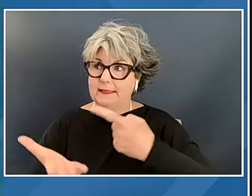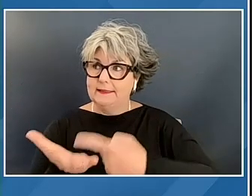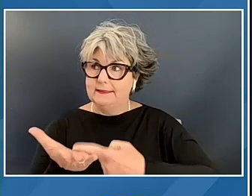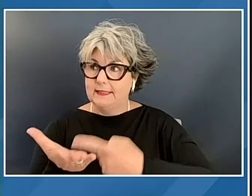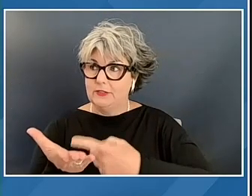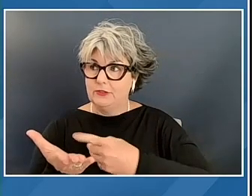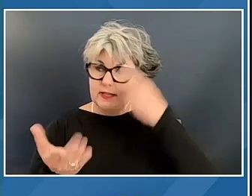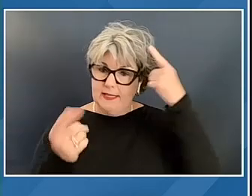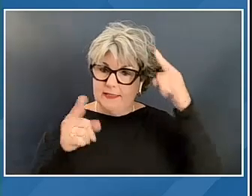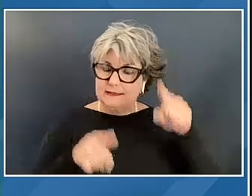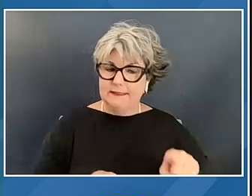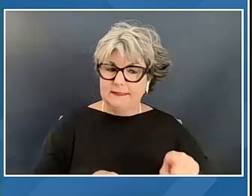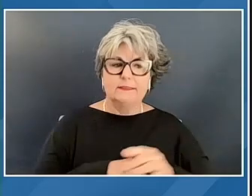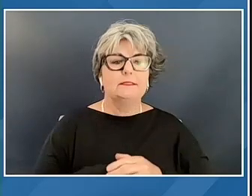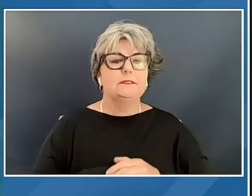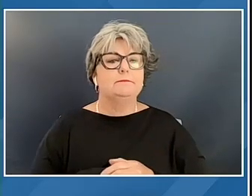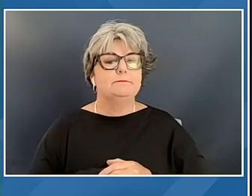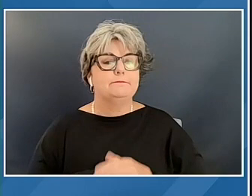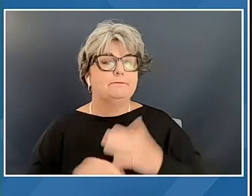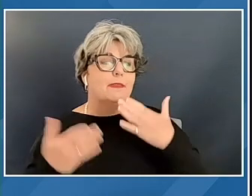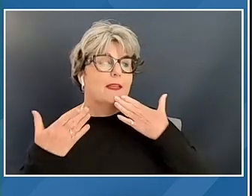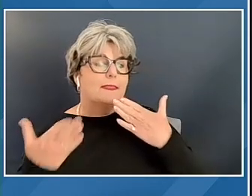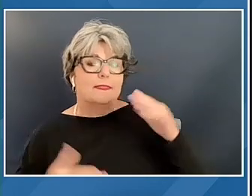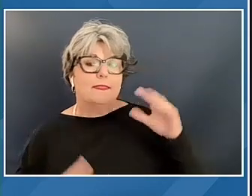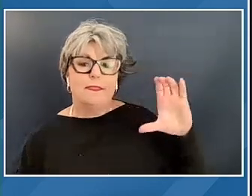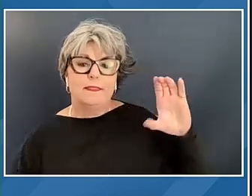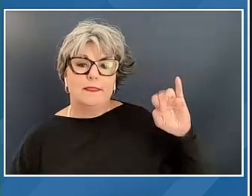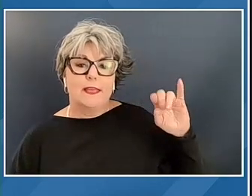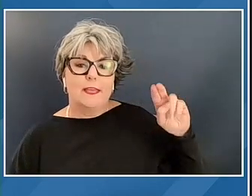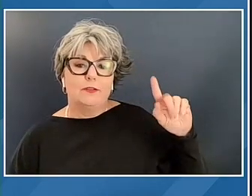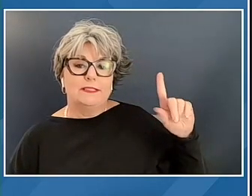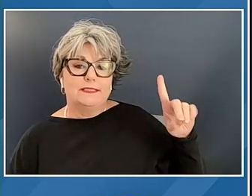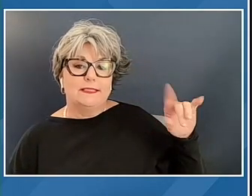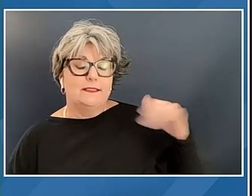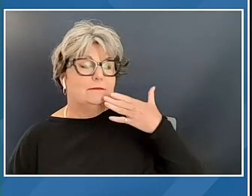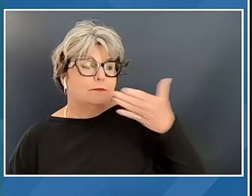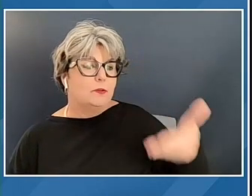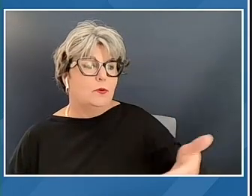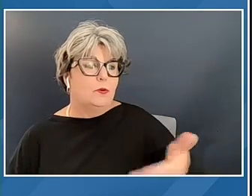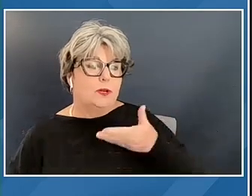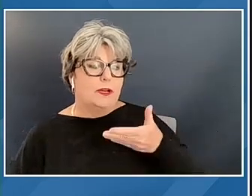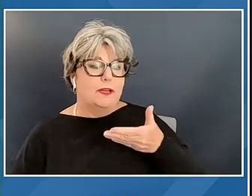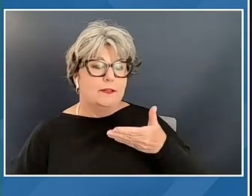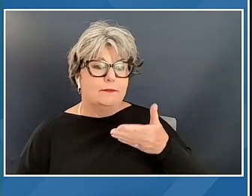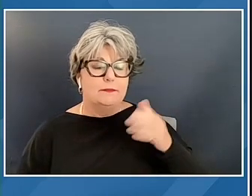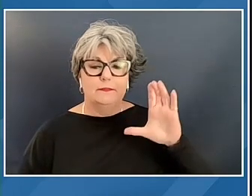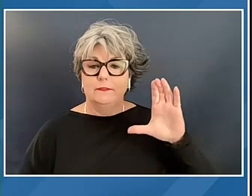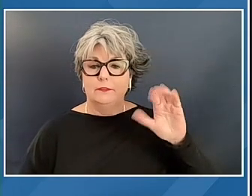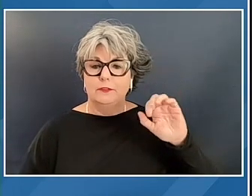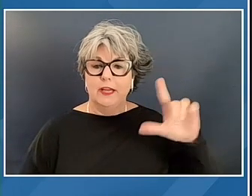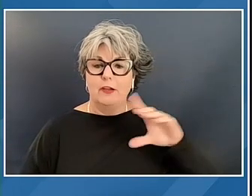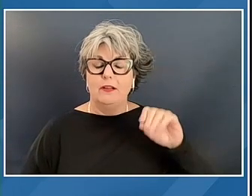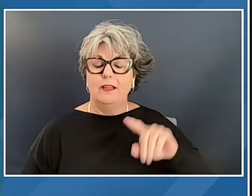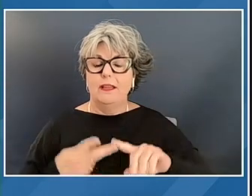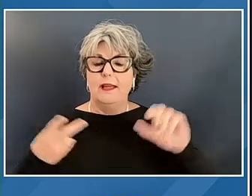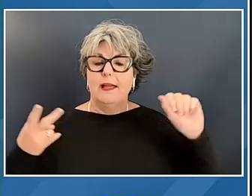Wonderful. Thank you Cindy. Thank you everybody, and welcome to Carol and Amber. We're glad you were able to join us.